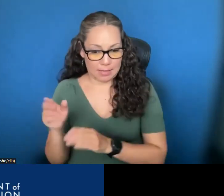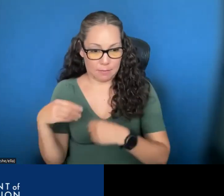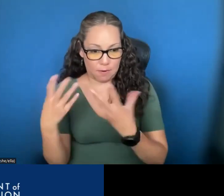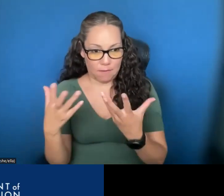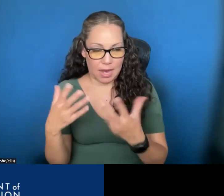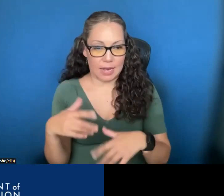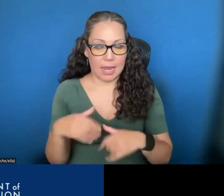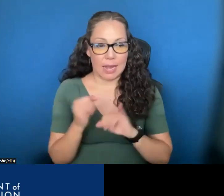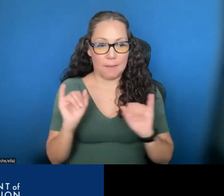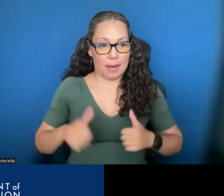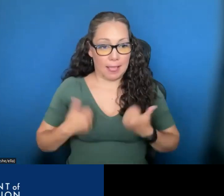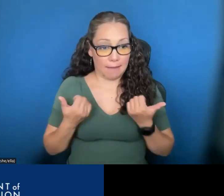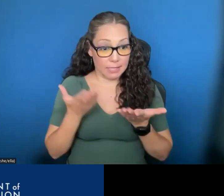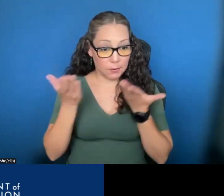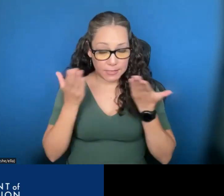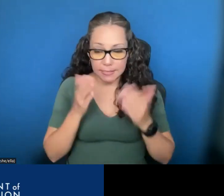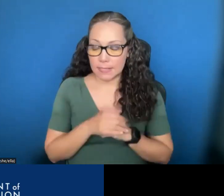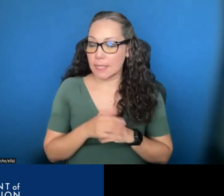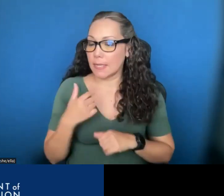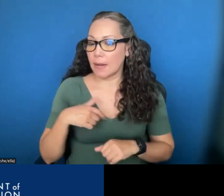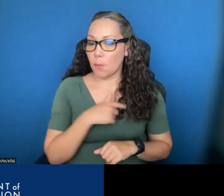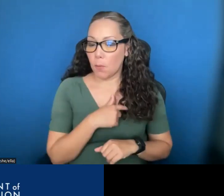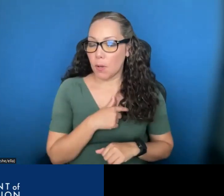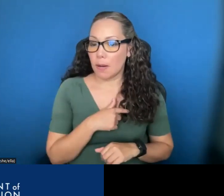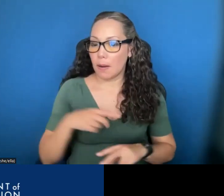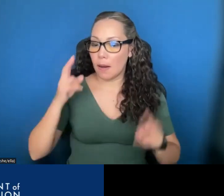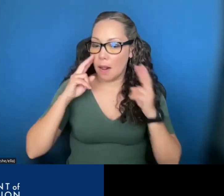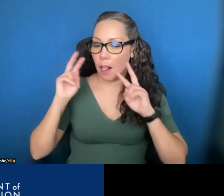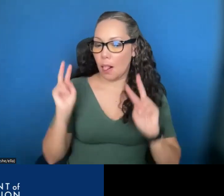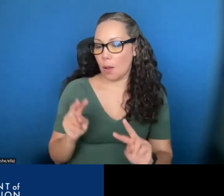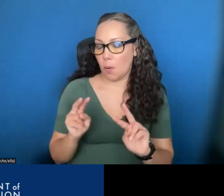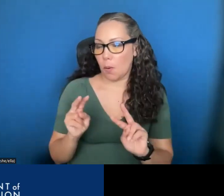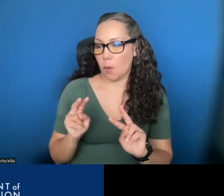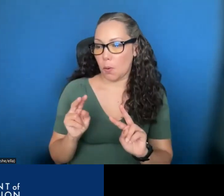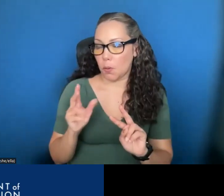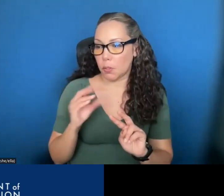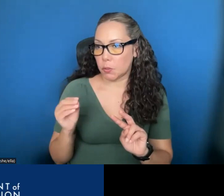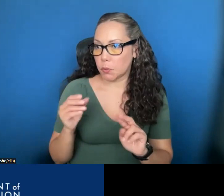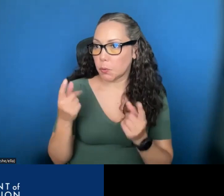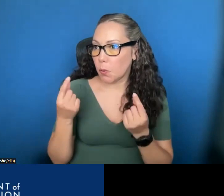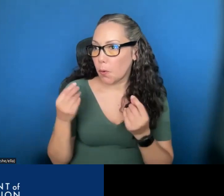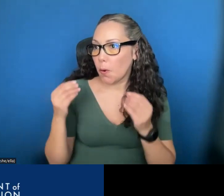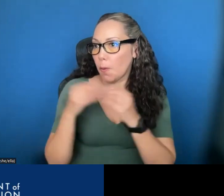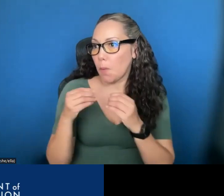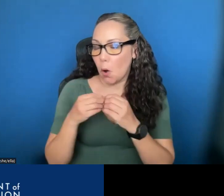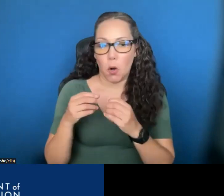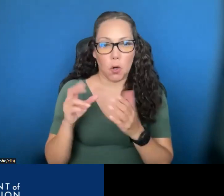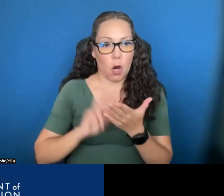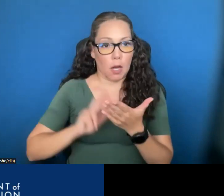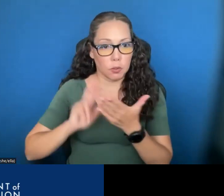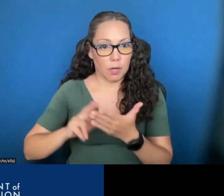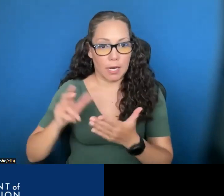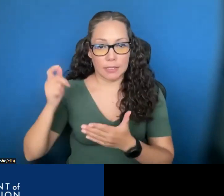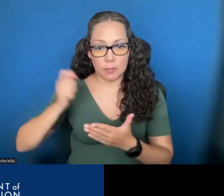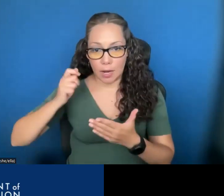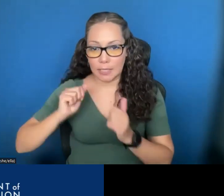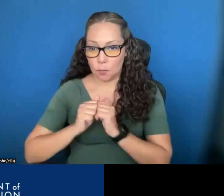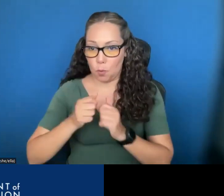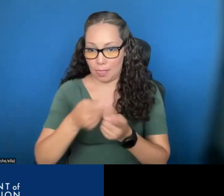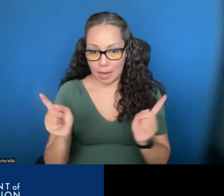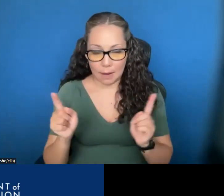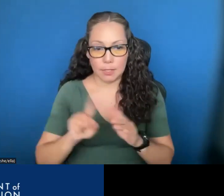are looking to um uh uh execute new contracts grants with them effective October 1st so just